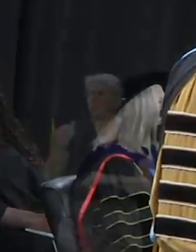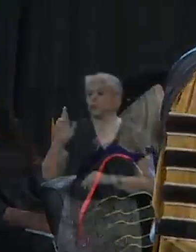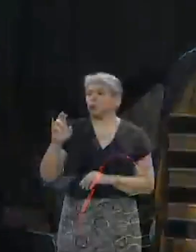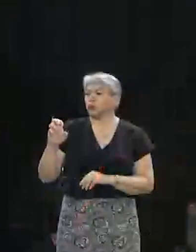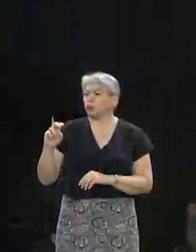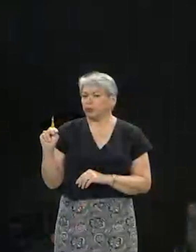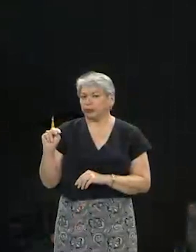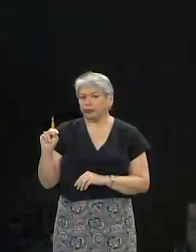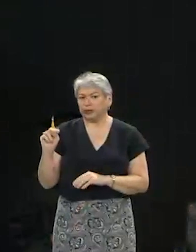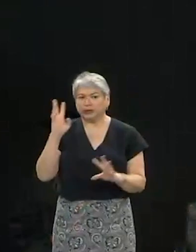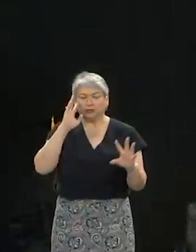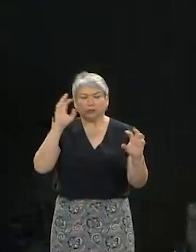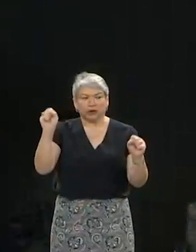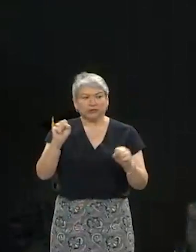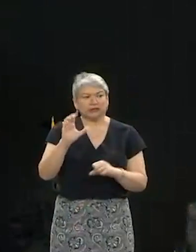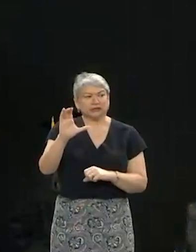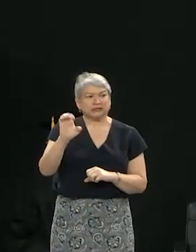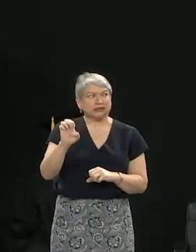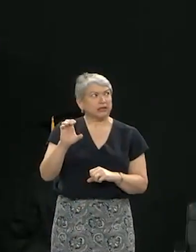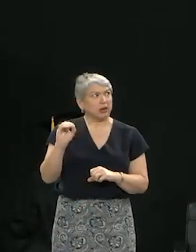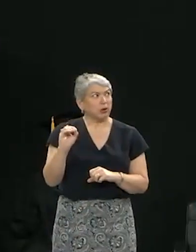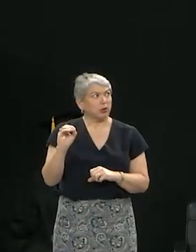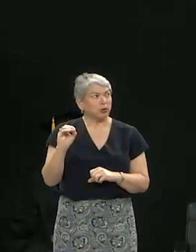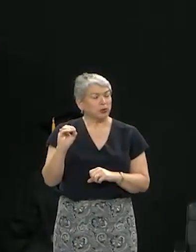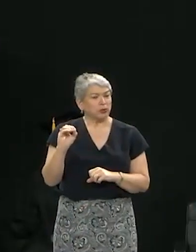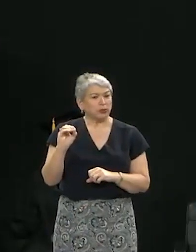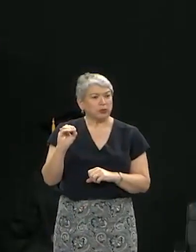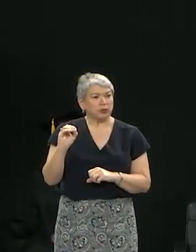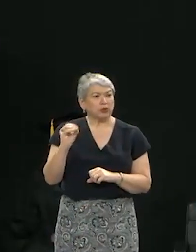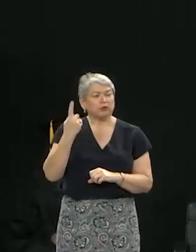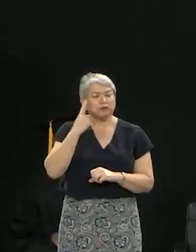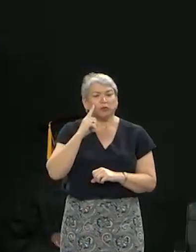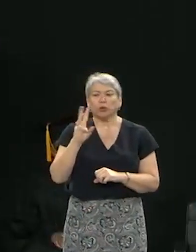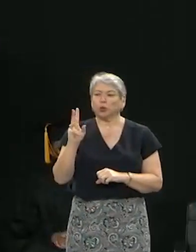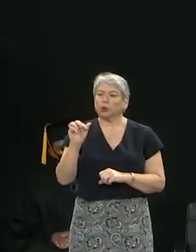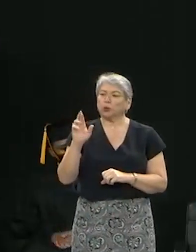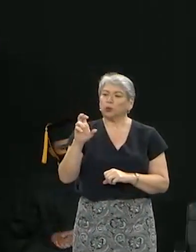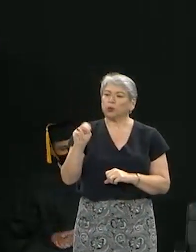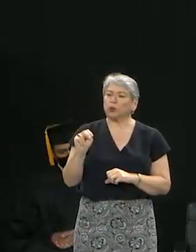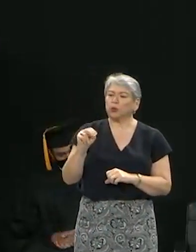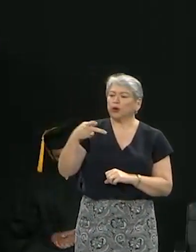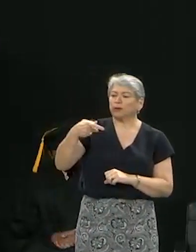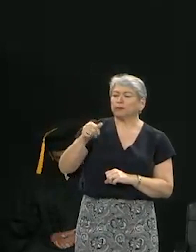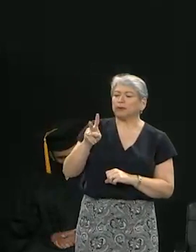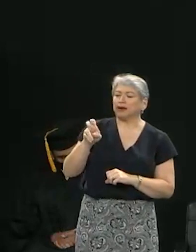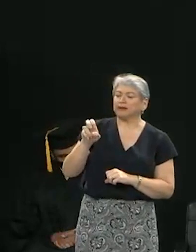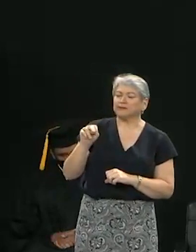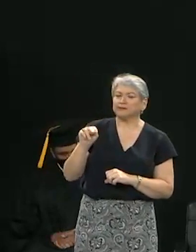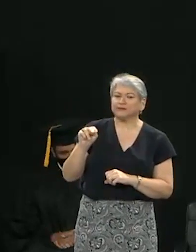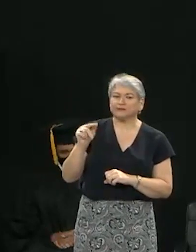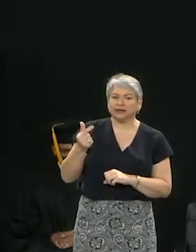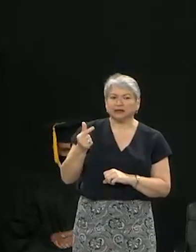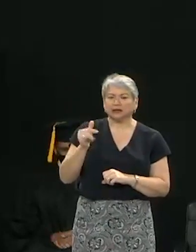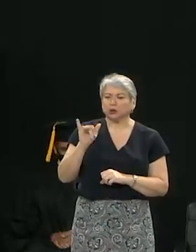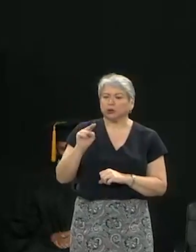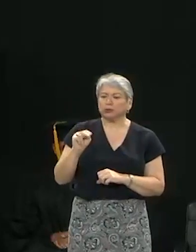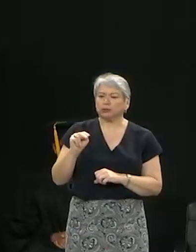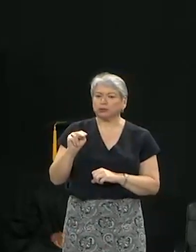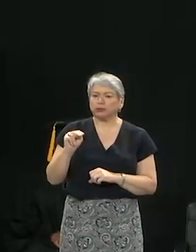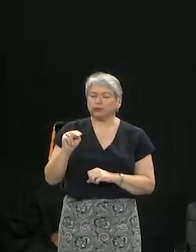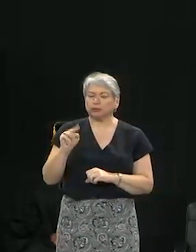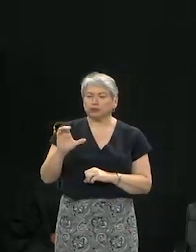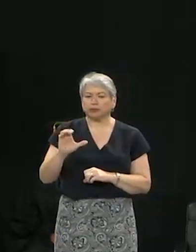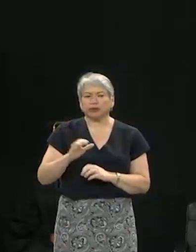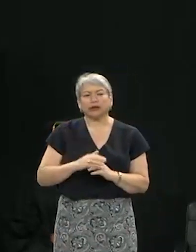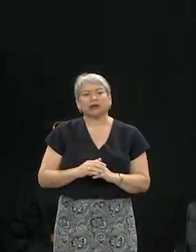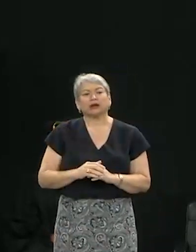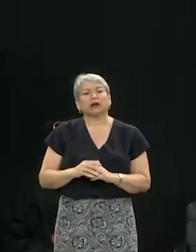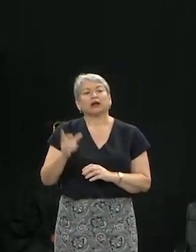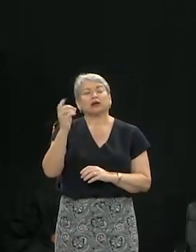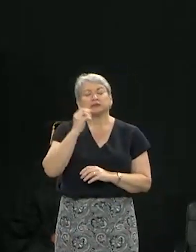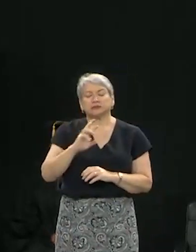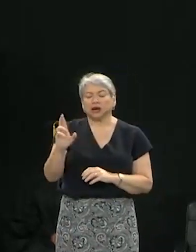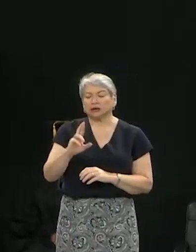President and Chief Executive Officer of Warren Paving, Incorporated, with a Doctor of Humane Letters, honoris causa.